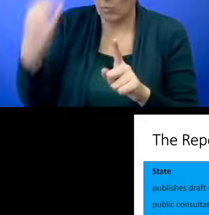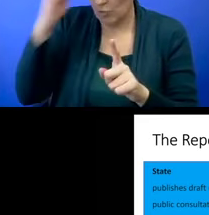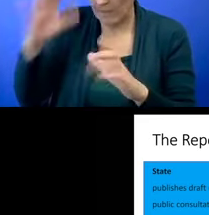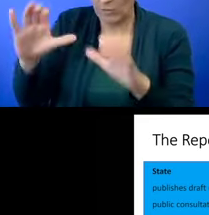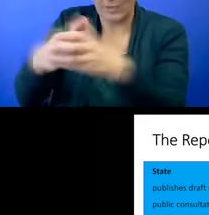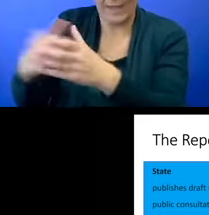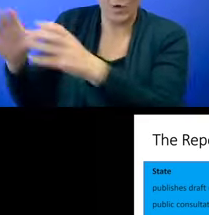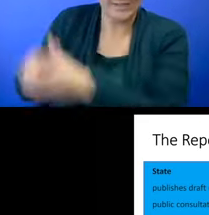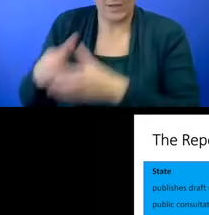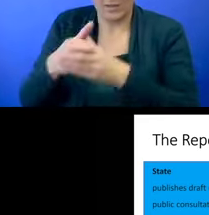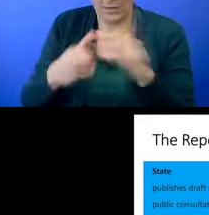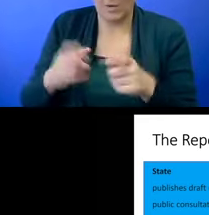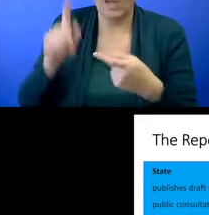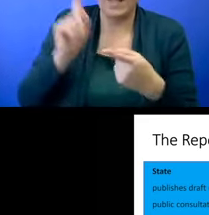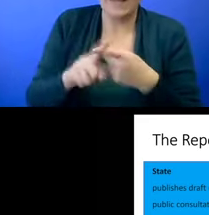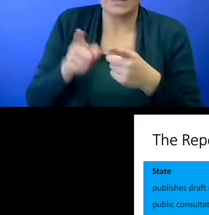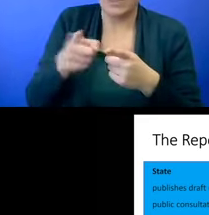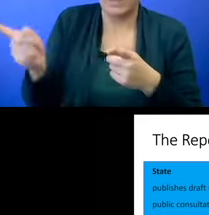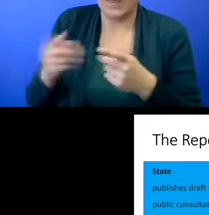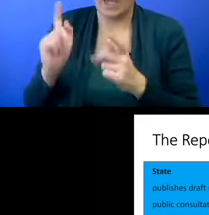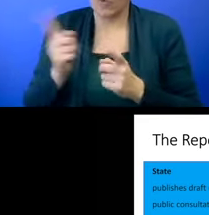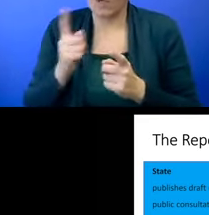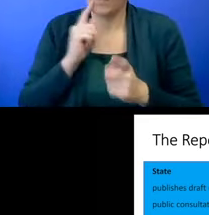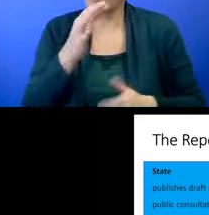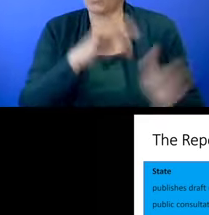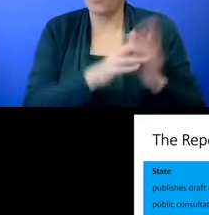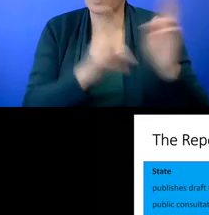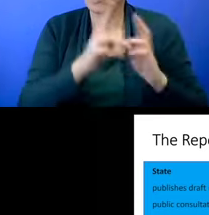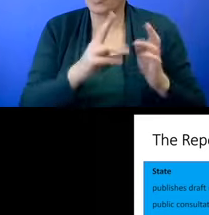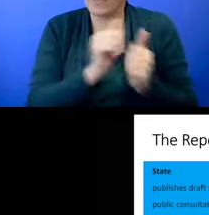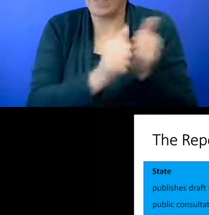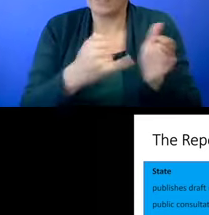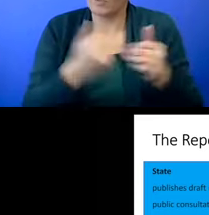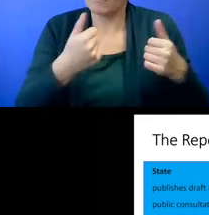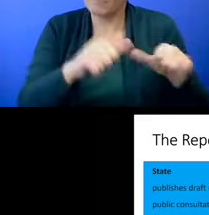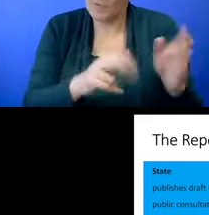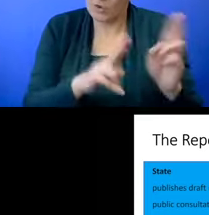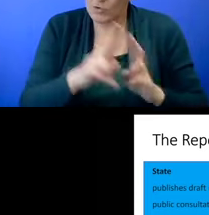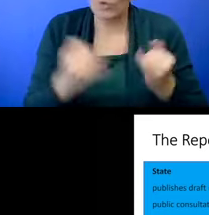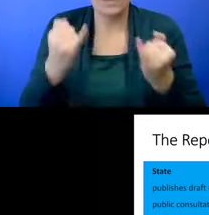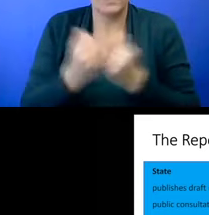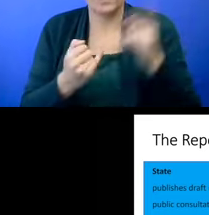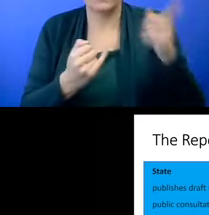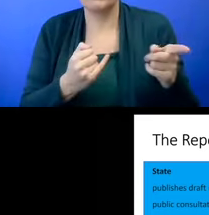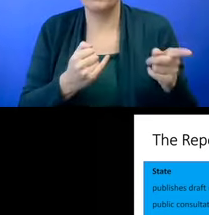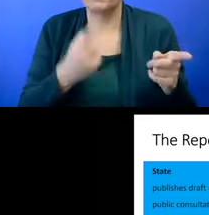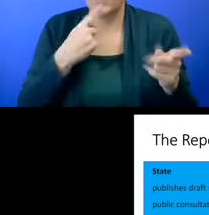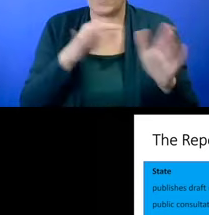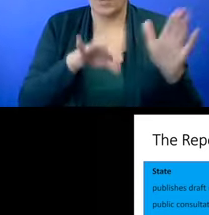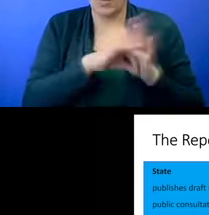They recommend State actions, either on the basis of things the State has said in its report,